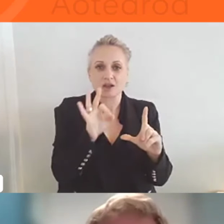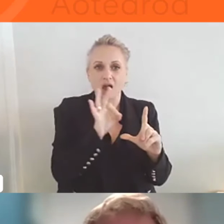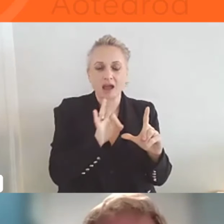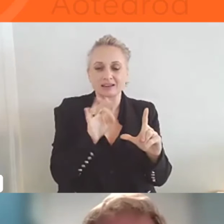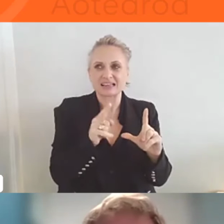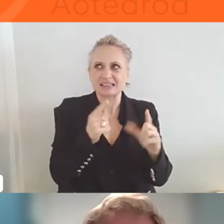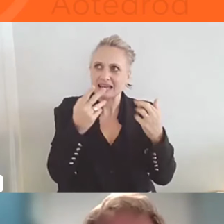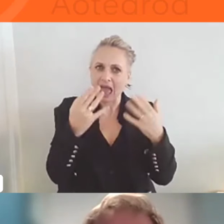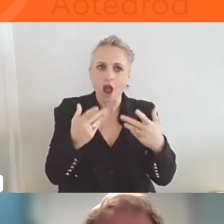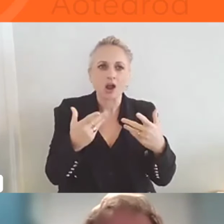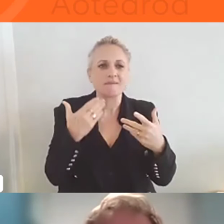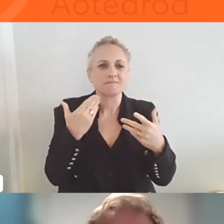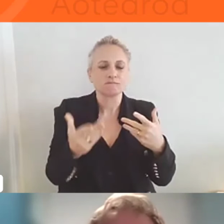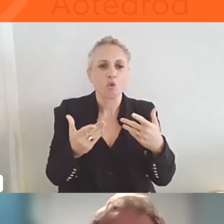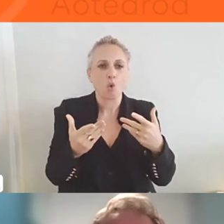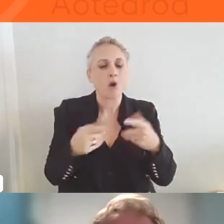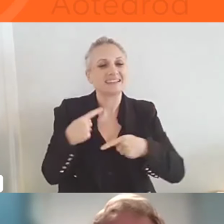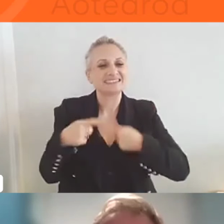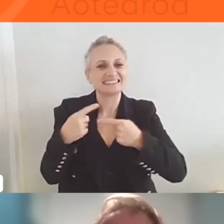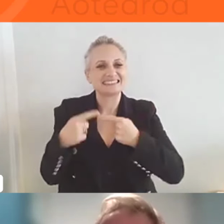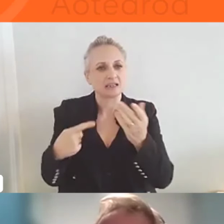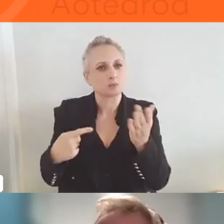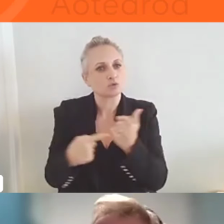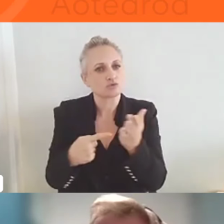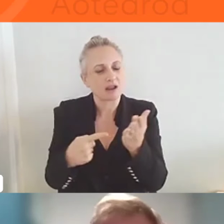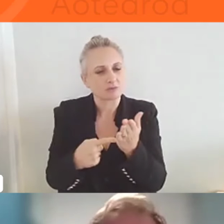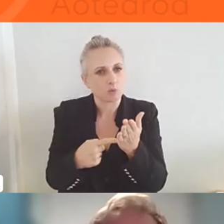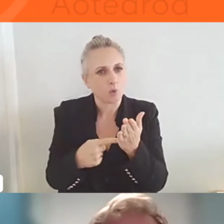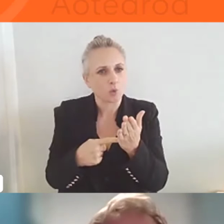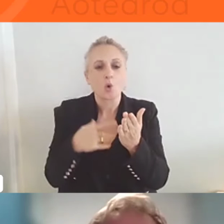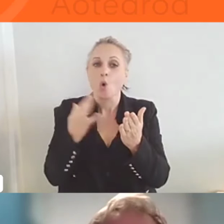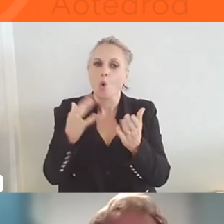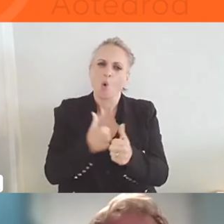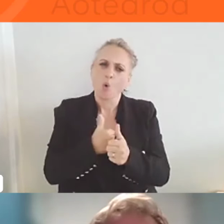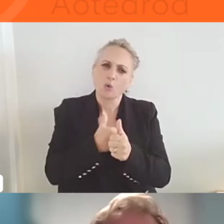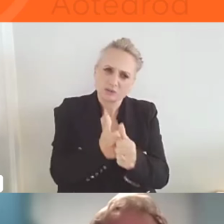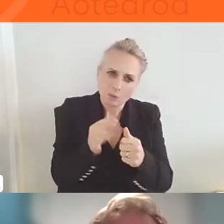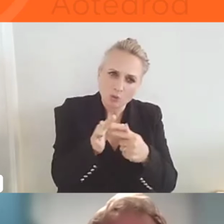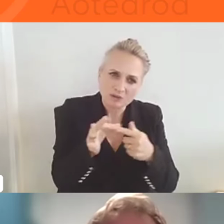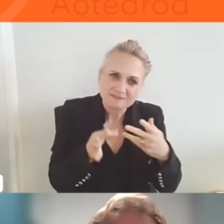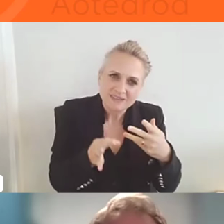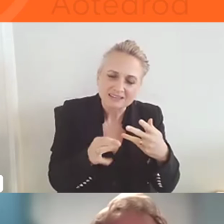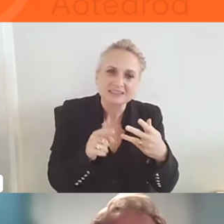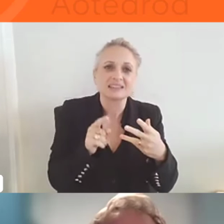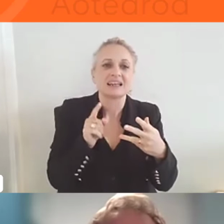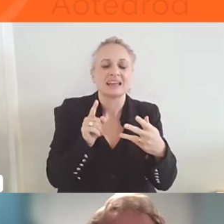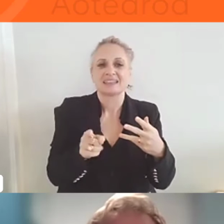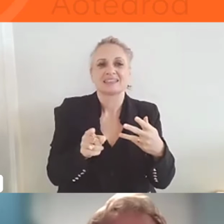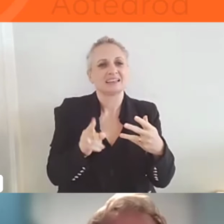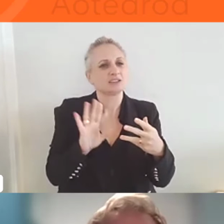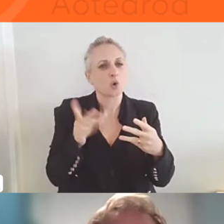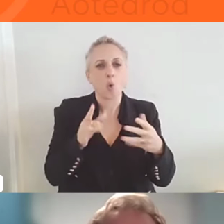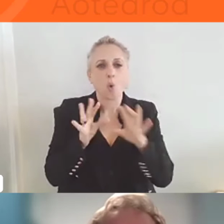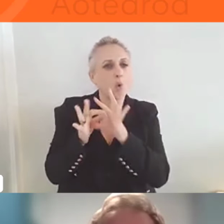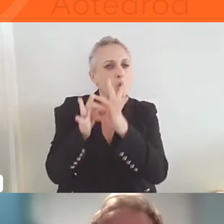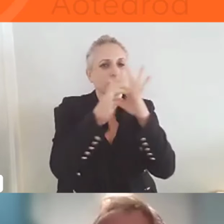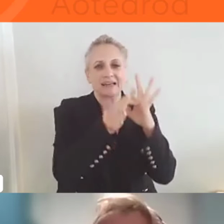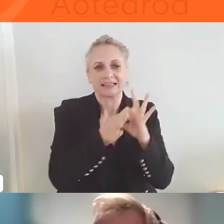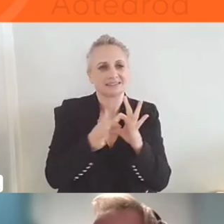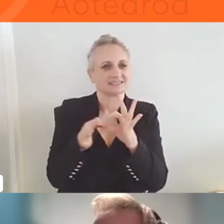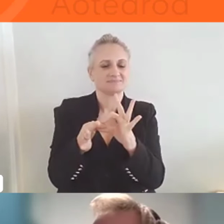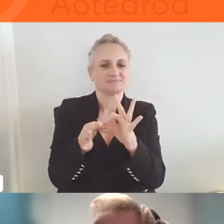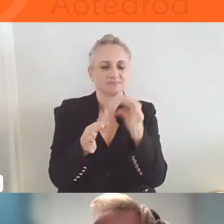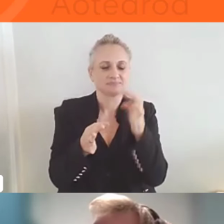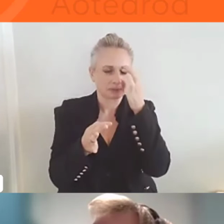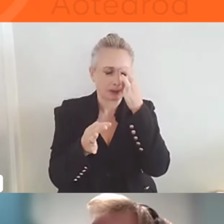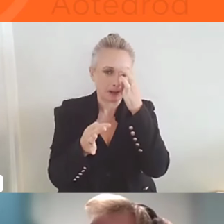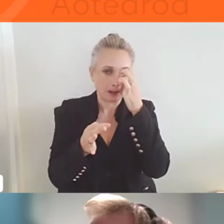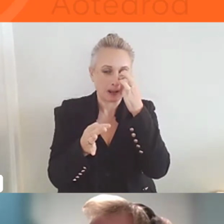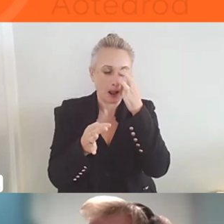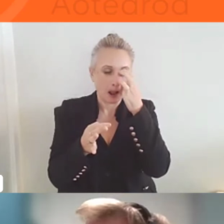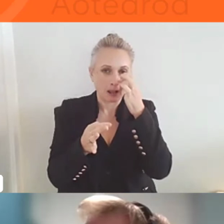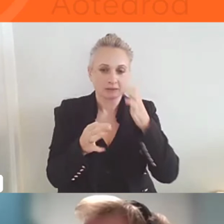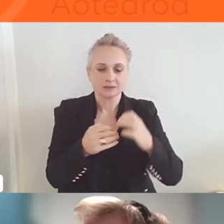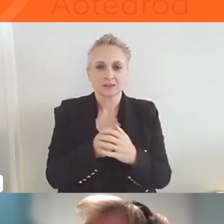factor. So these are all sides of the same dice. And I echo everyone's